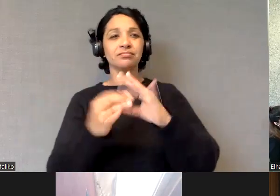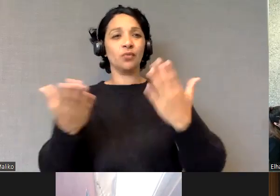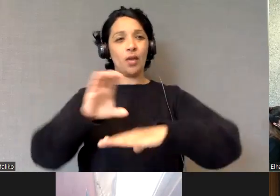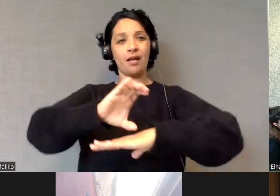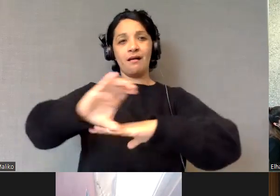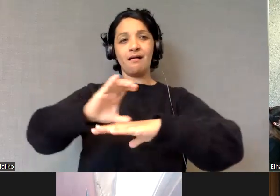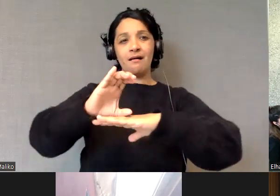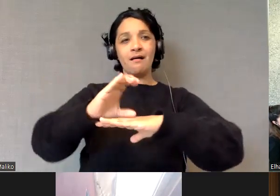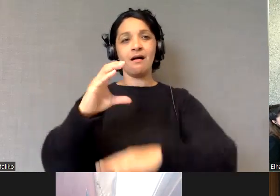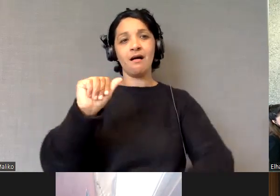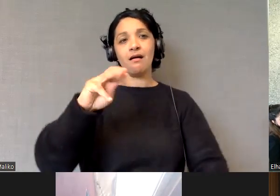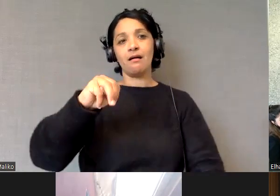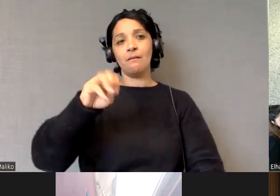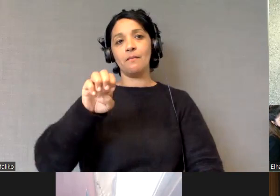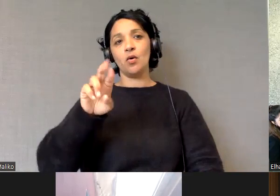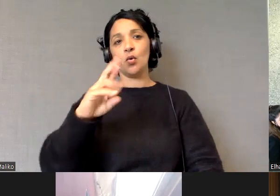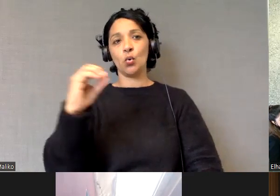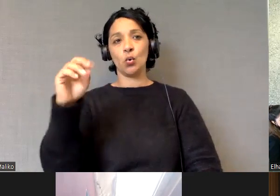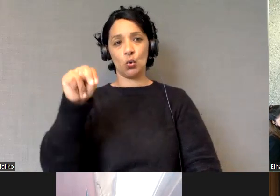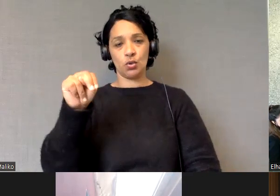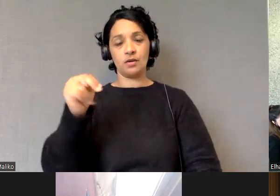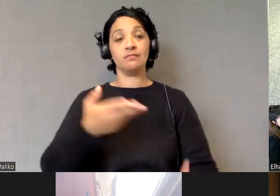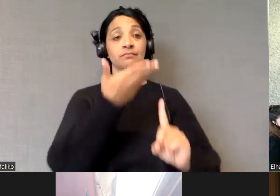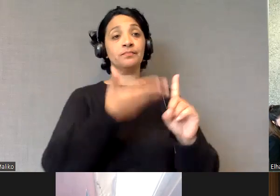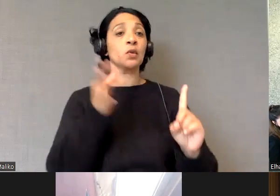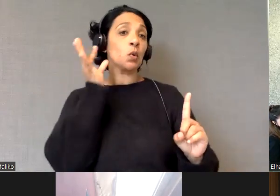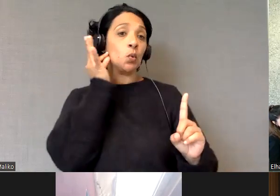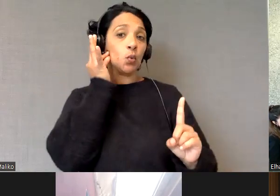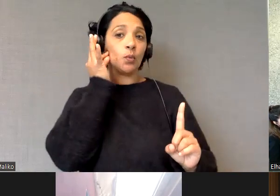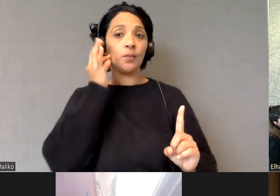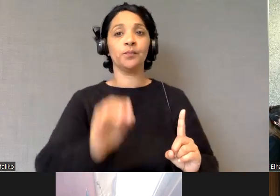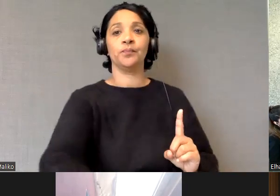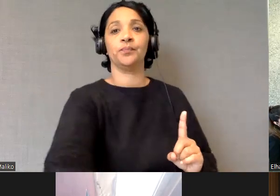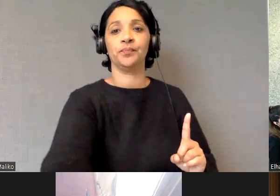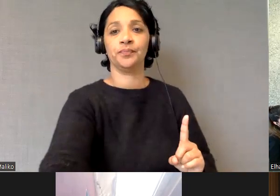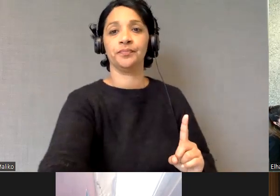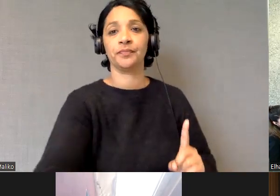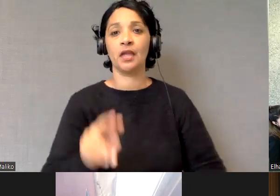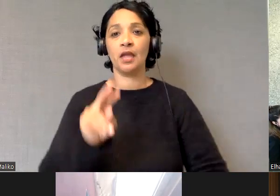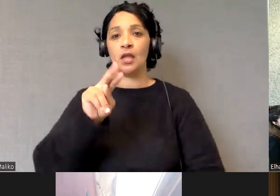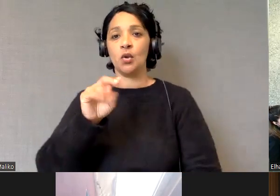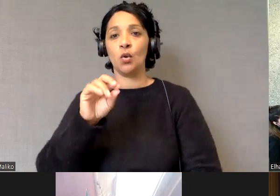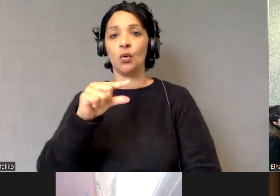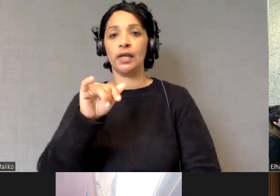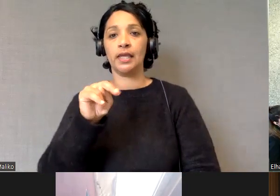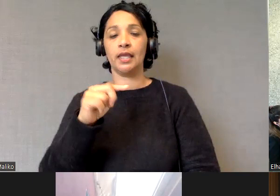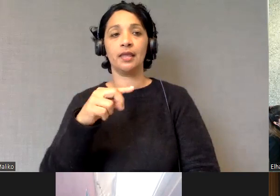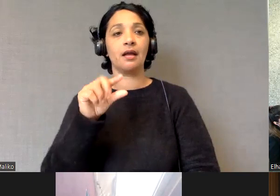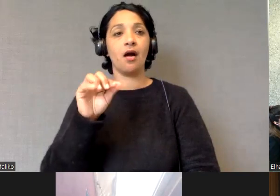We have with us Miss Nogning Armelle who is the Regional President of the Association